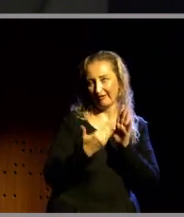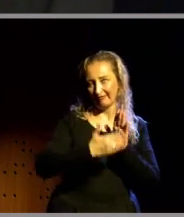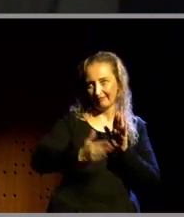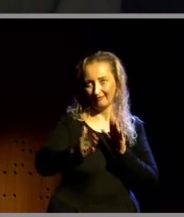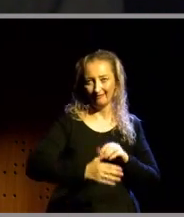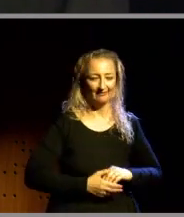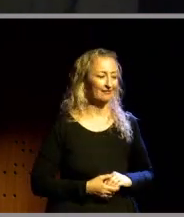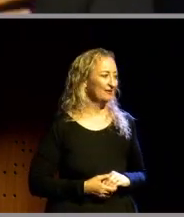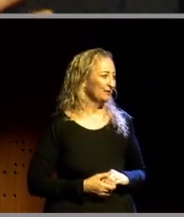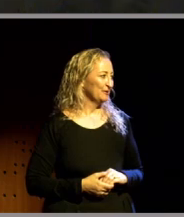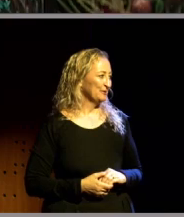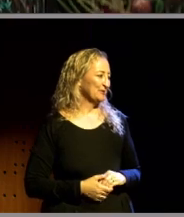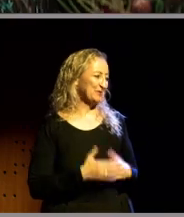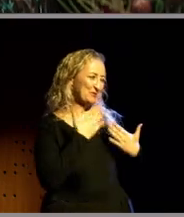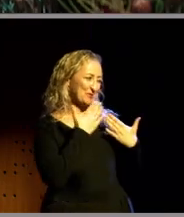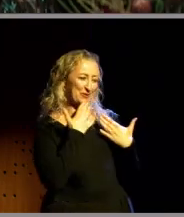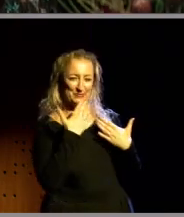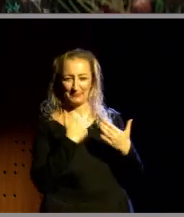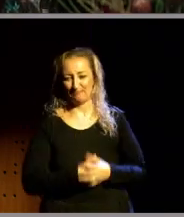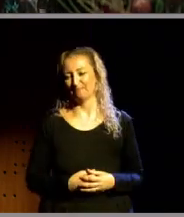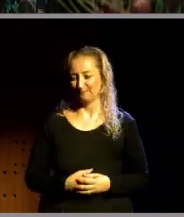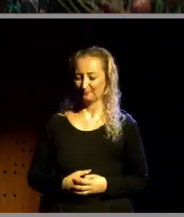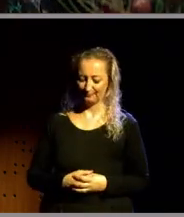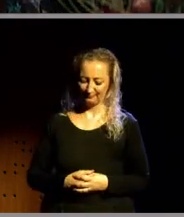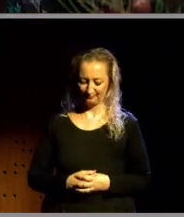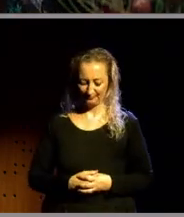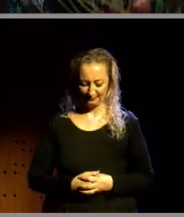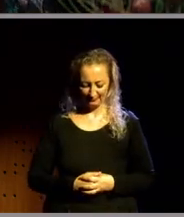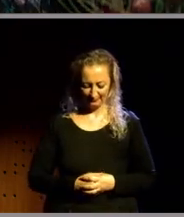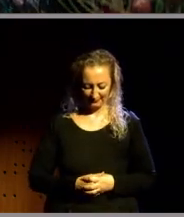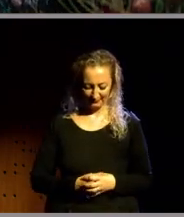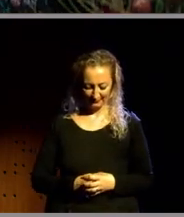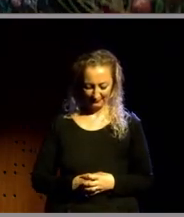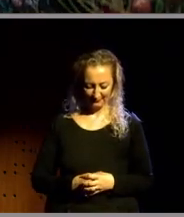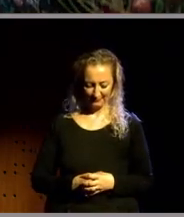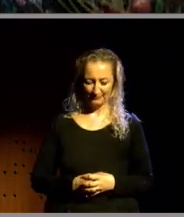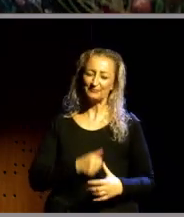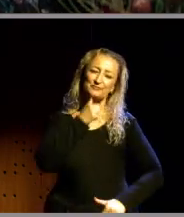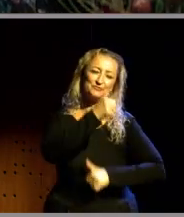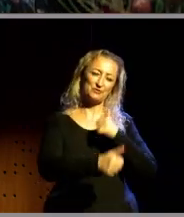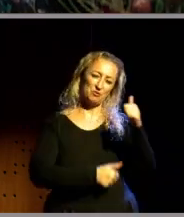Alright. Excellent. Thank you very much. Congratulations again, Dean.